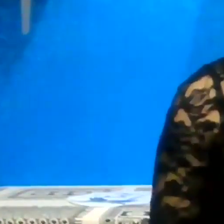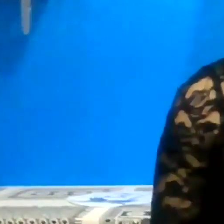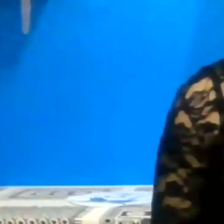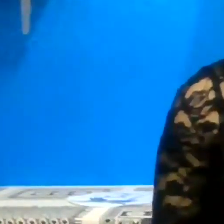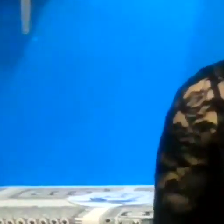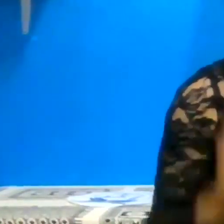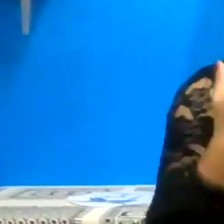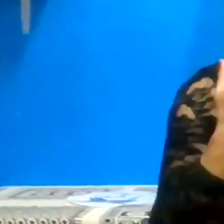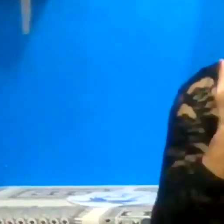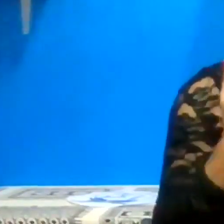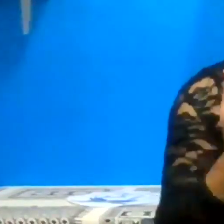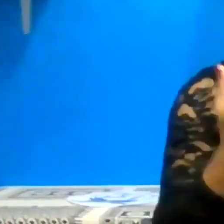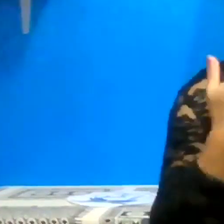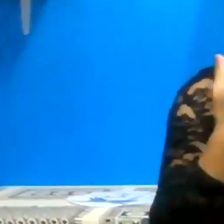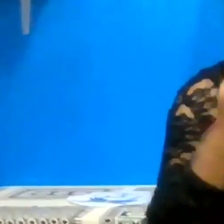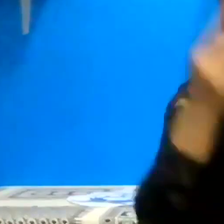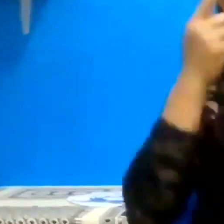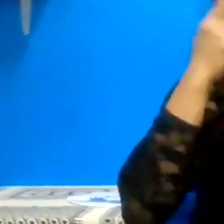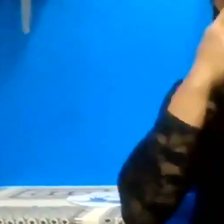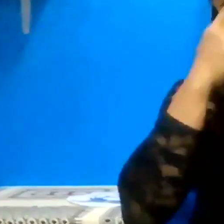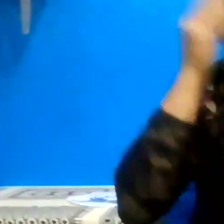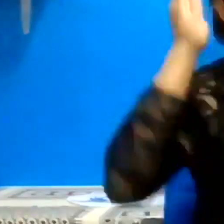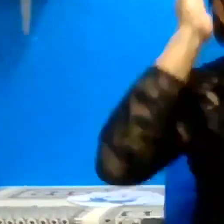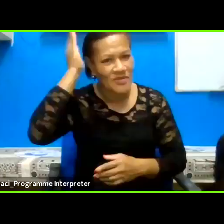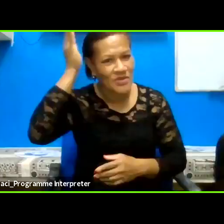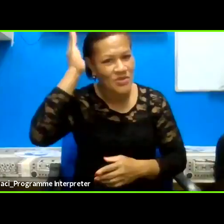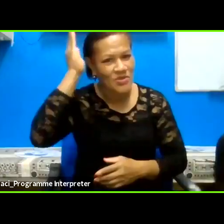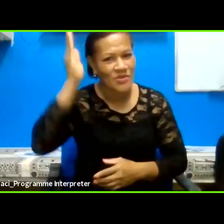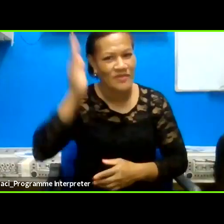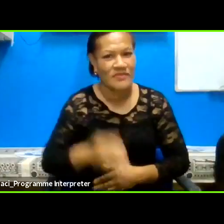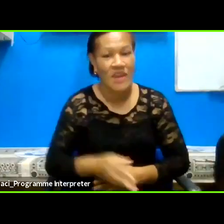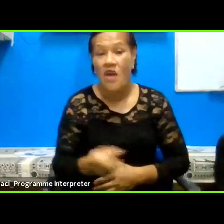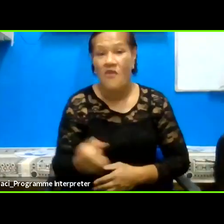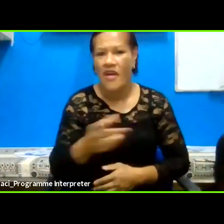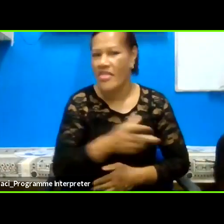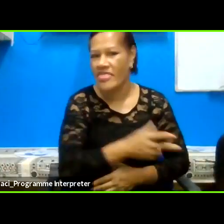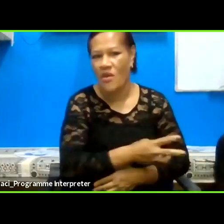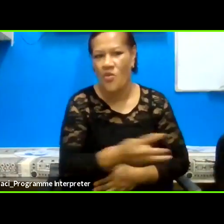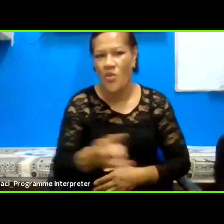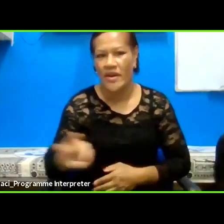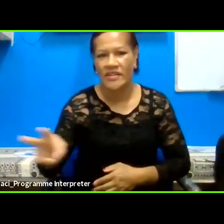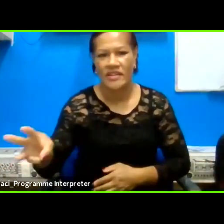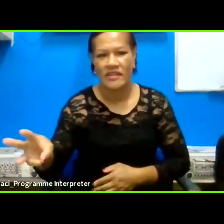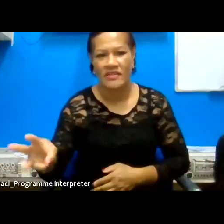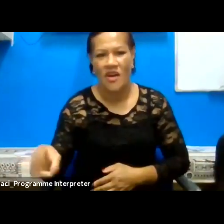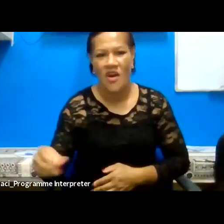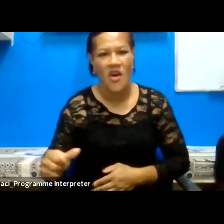us this morning. and uh we thank you for your love message